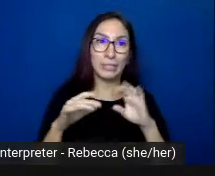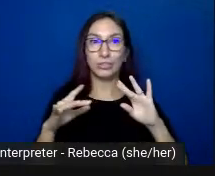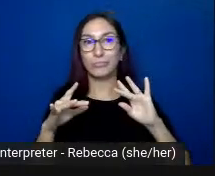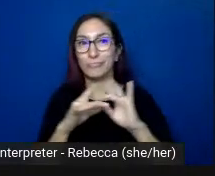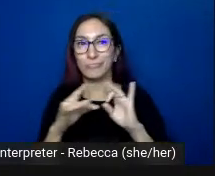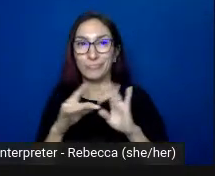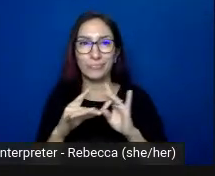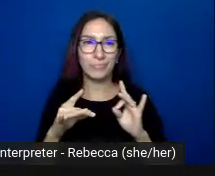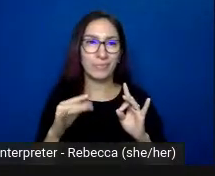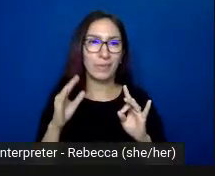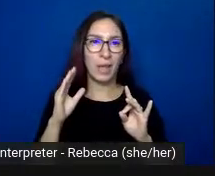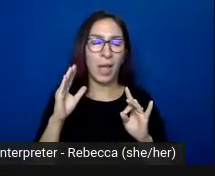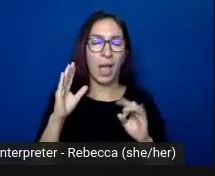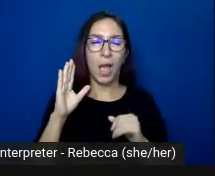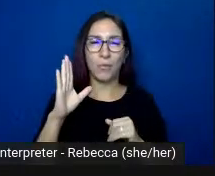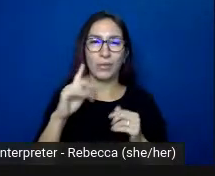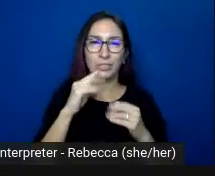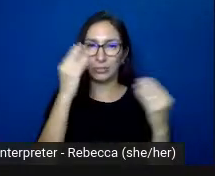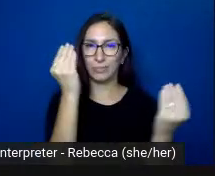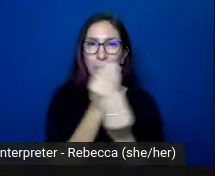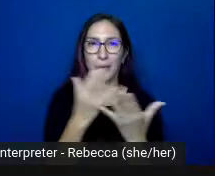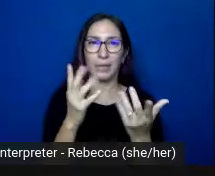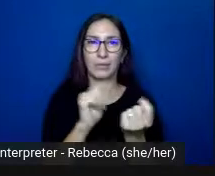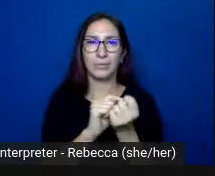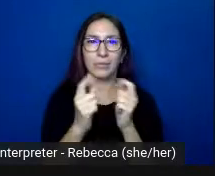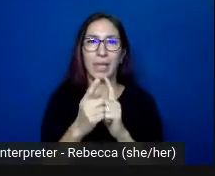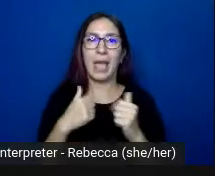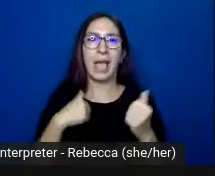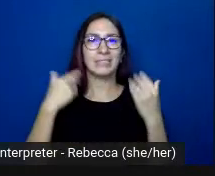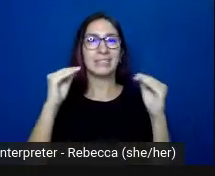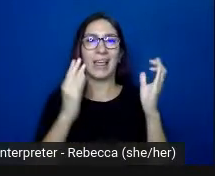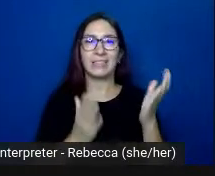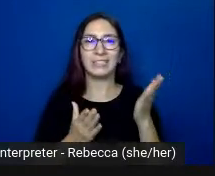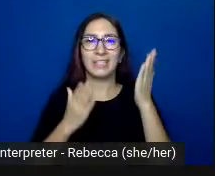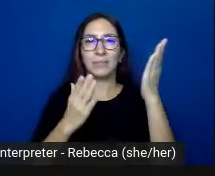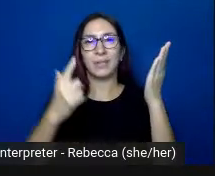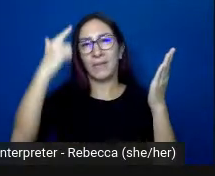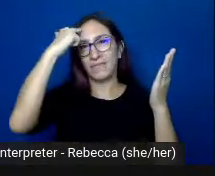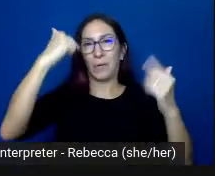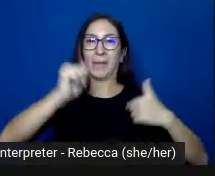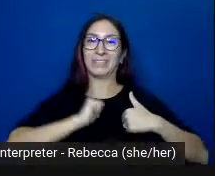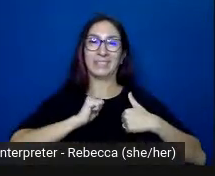Sorry got the title of this slide in a Spanish Seney.